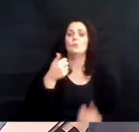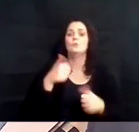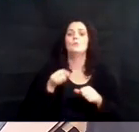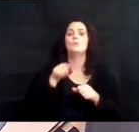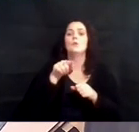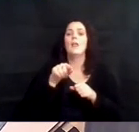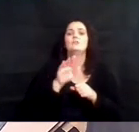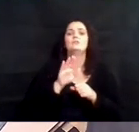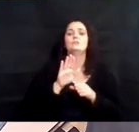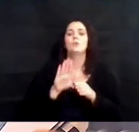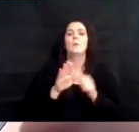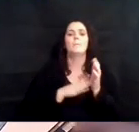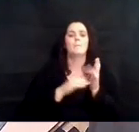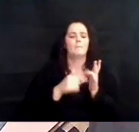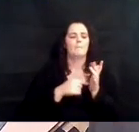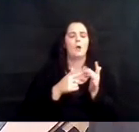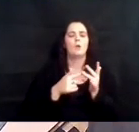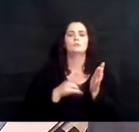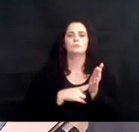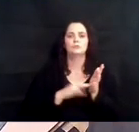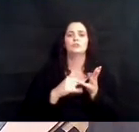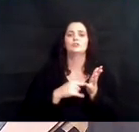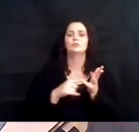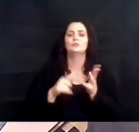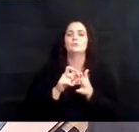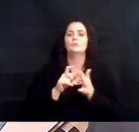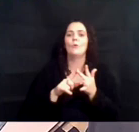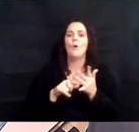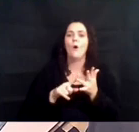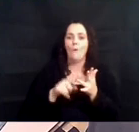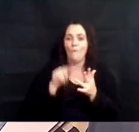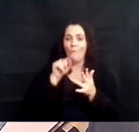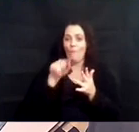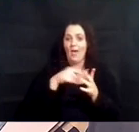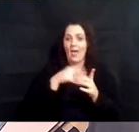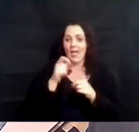that I shared with you, right next to that ‘record’ button you have a ‘play’